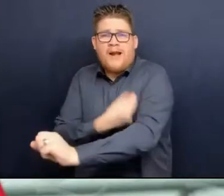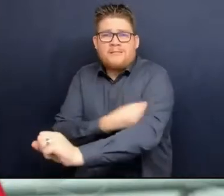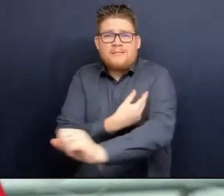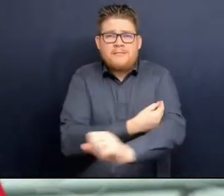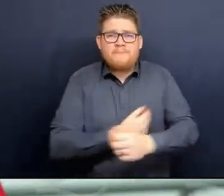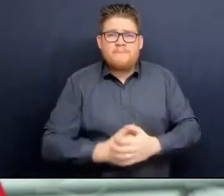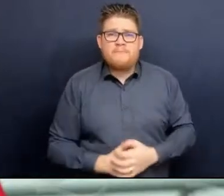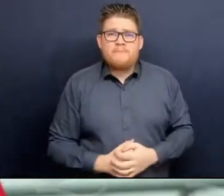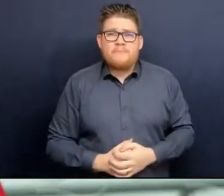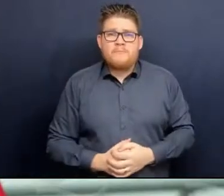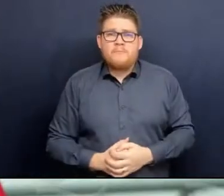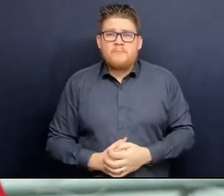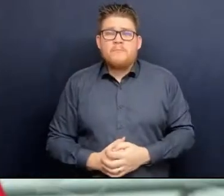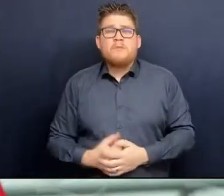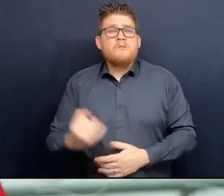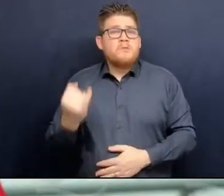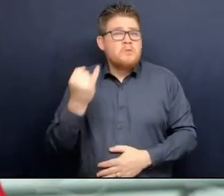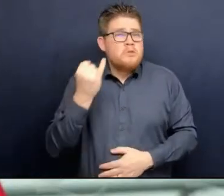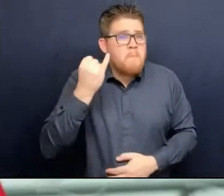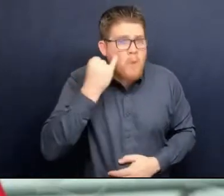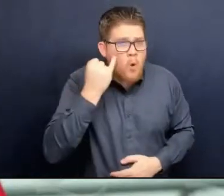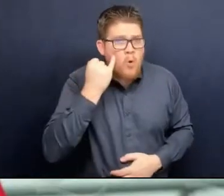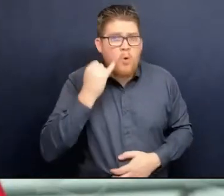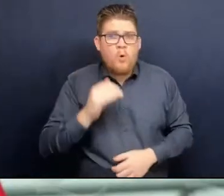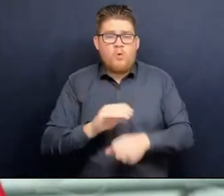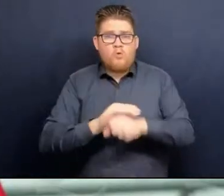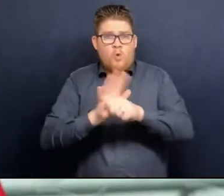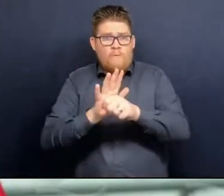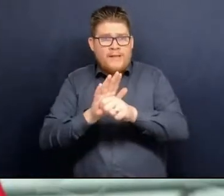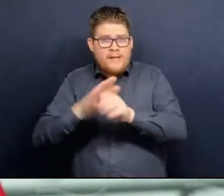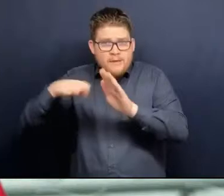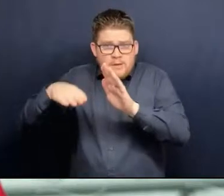in our back pocket. For those times when we might need to use